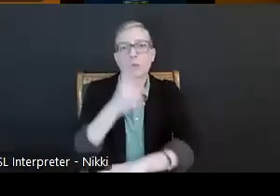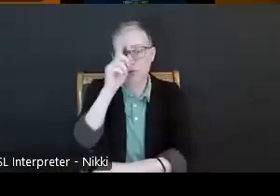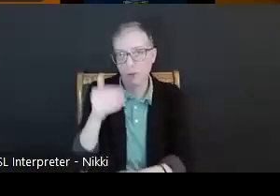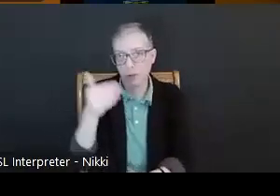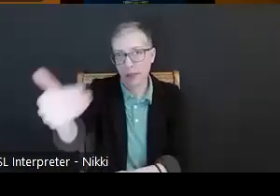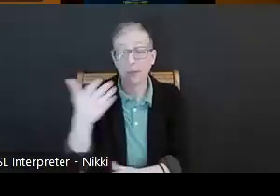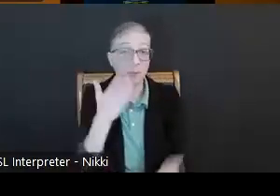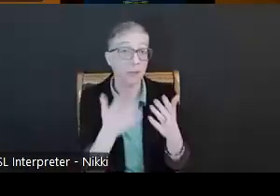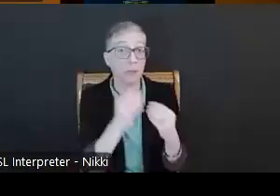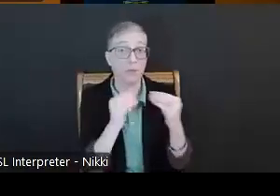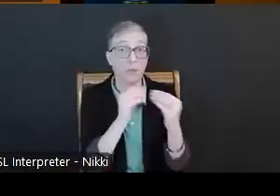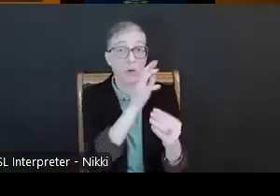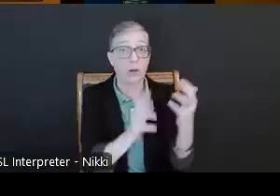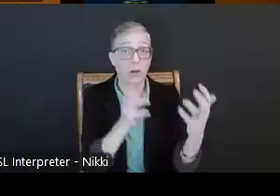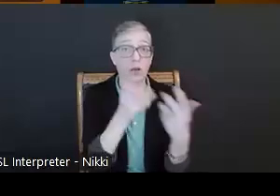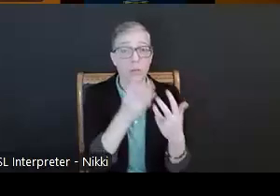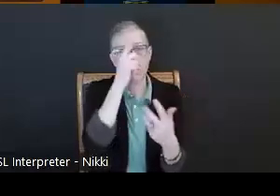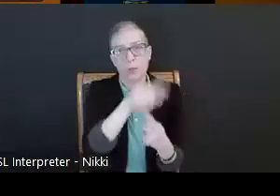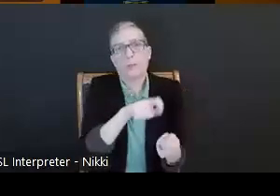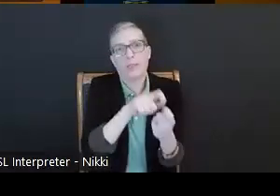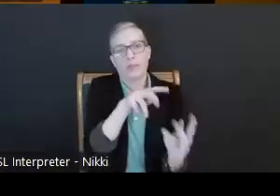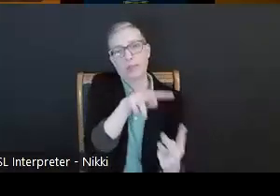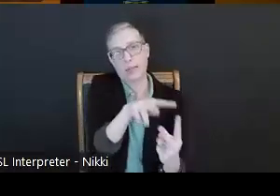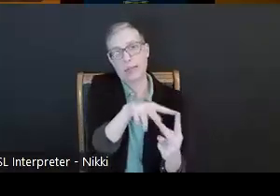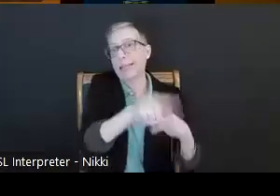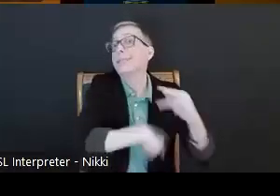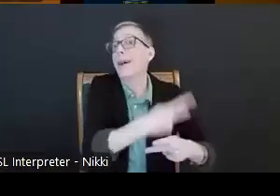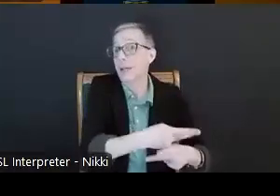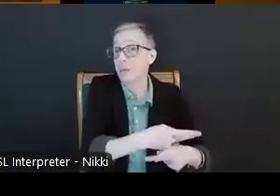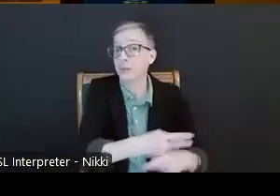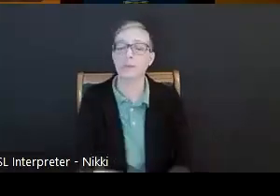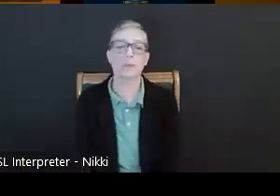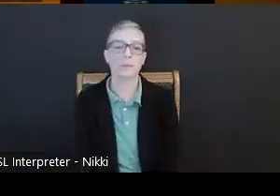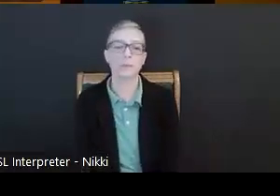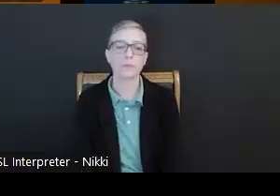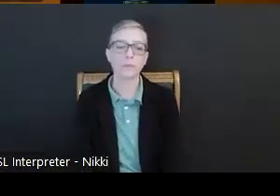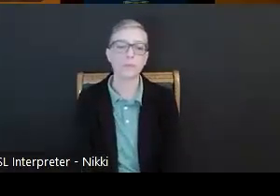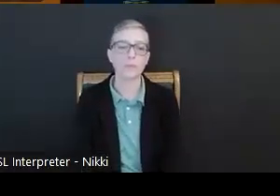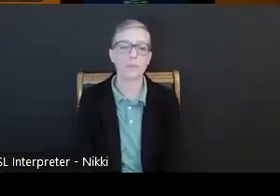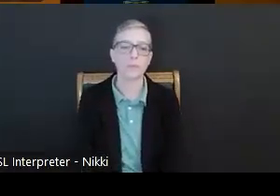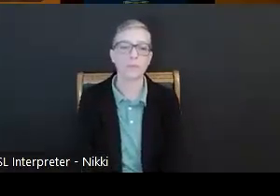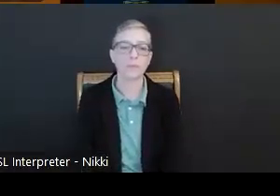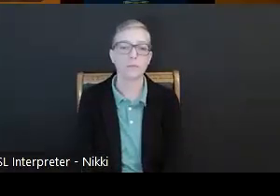one specific diet type um and to give a little snapshot on some measures that we looked at is